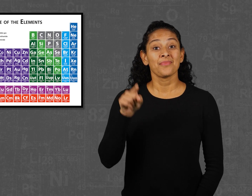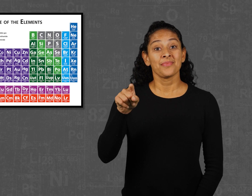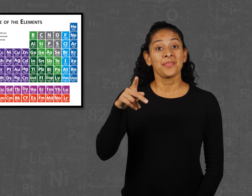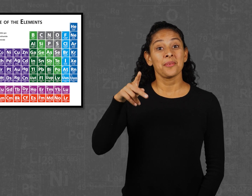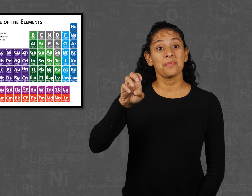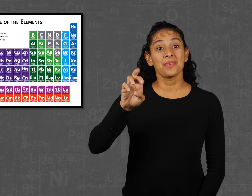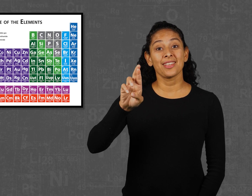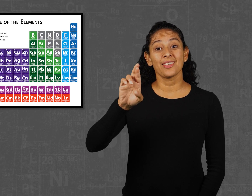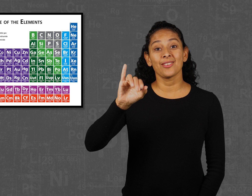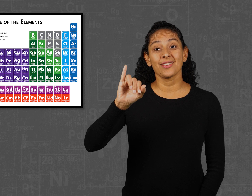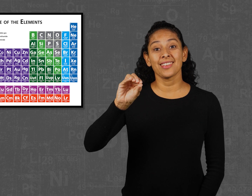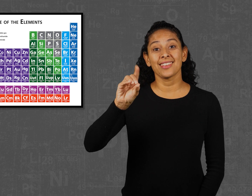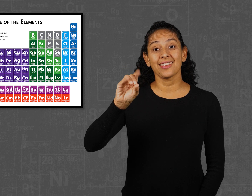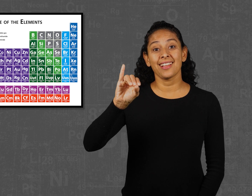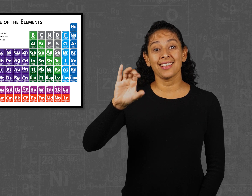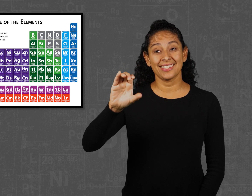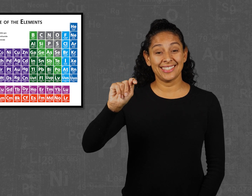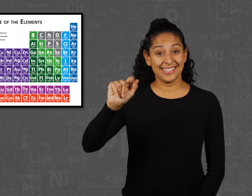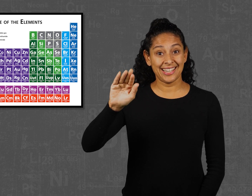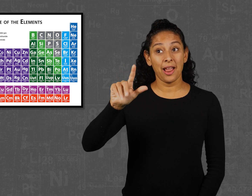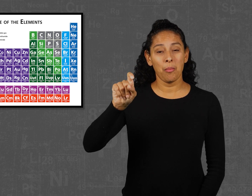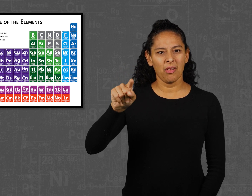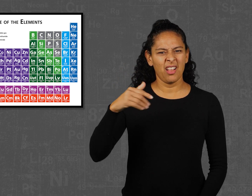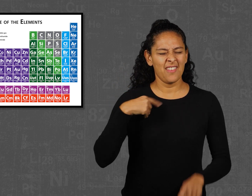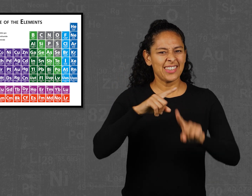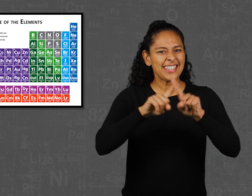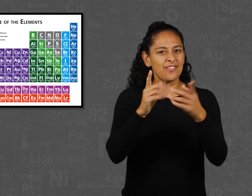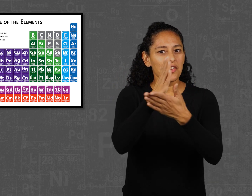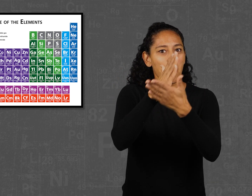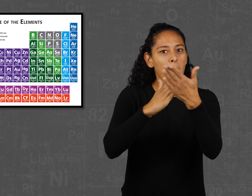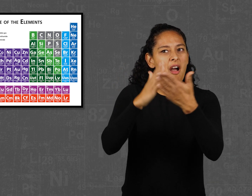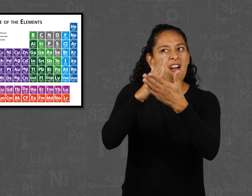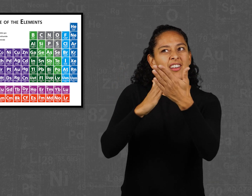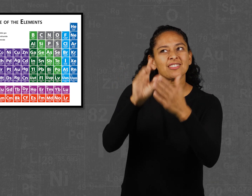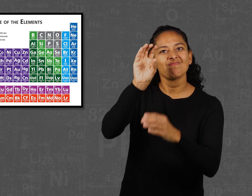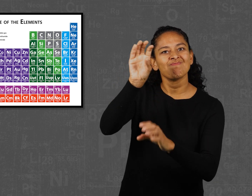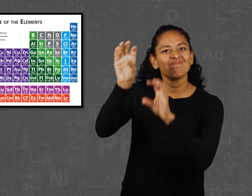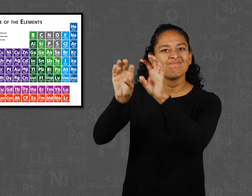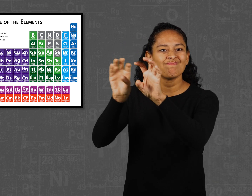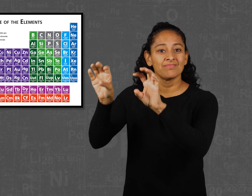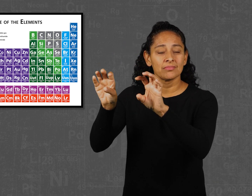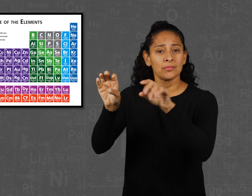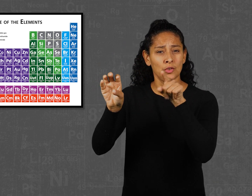There are different parts of the Periodic Table,